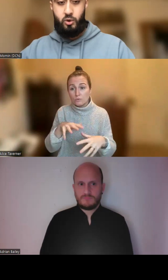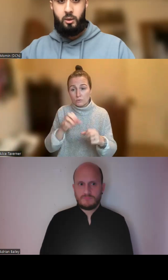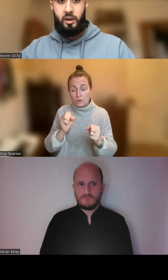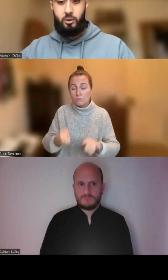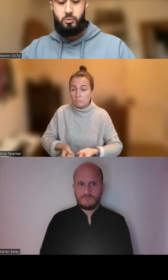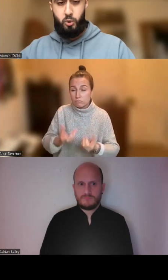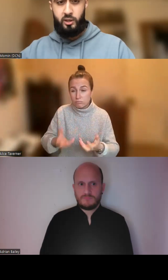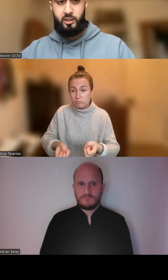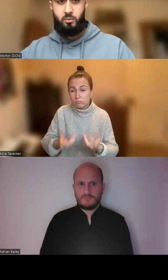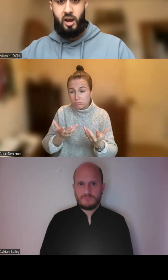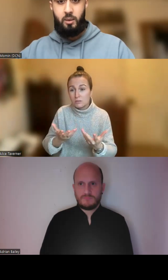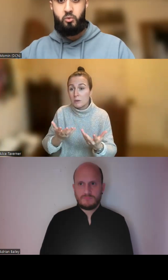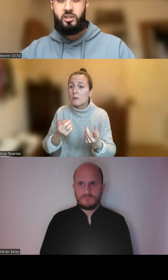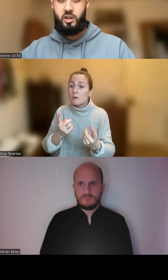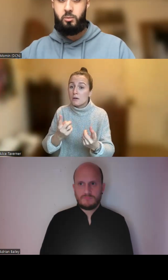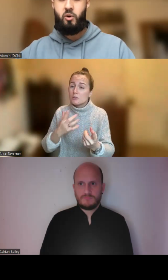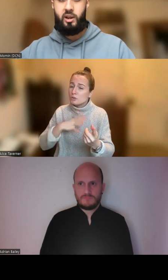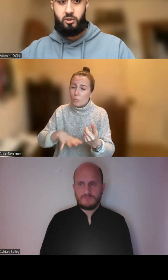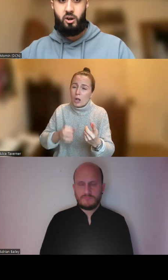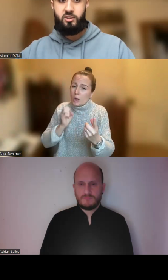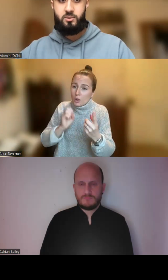I would recommend putting in some time and research before anyone starts.